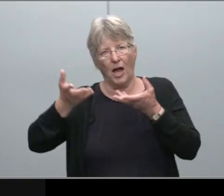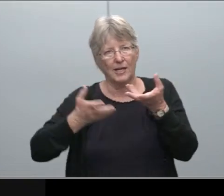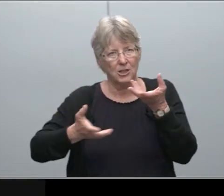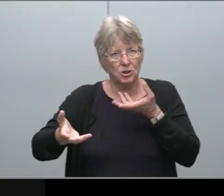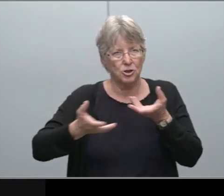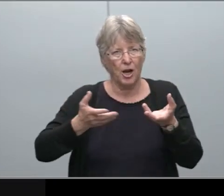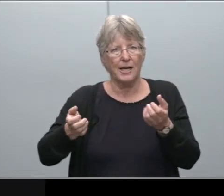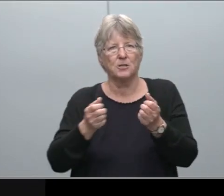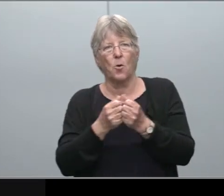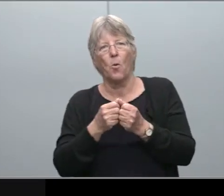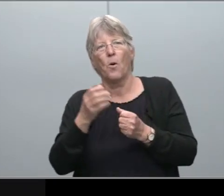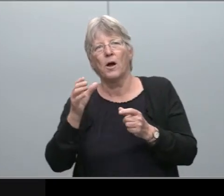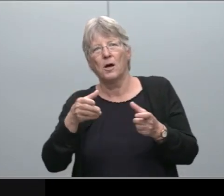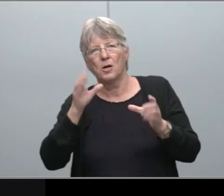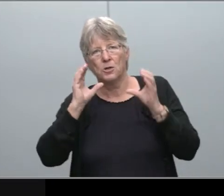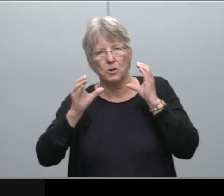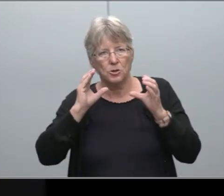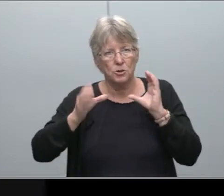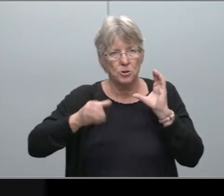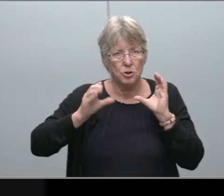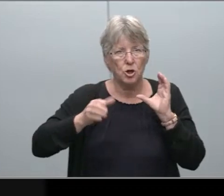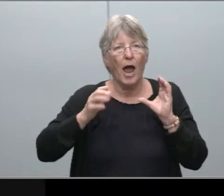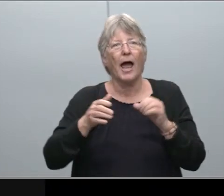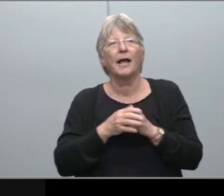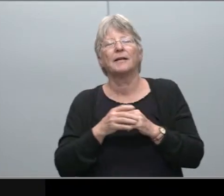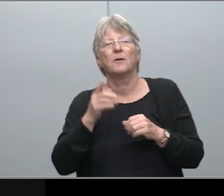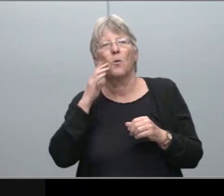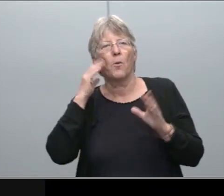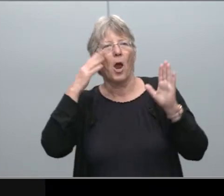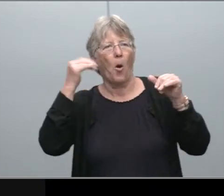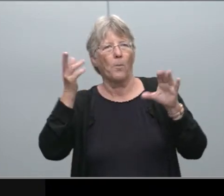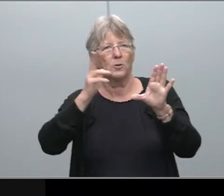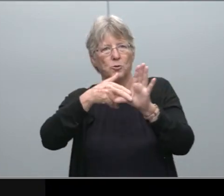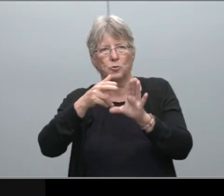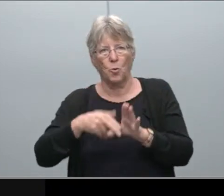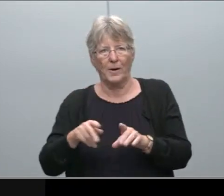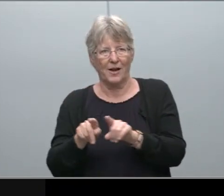Now we are gonna move to, for good news and shout out.